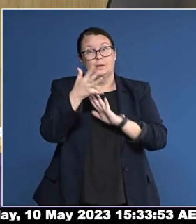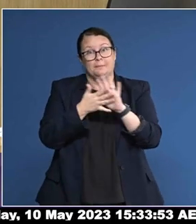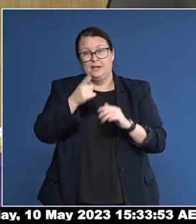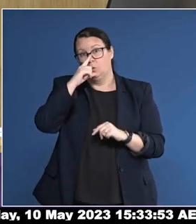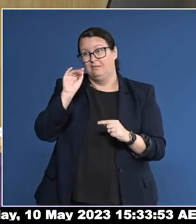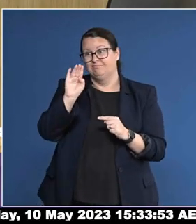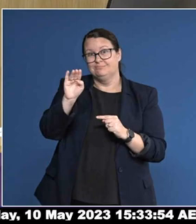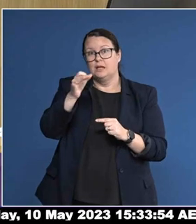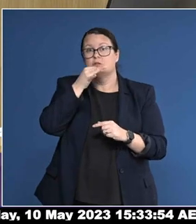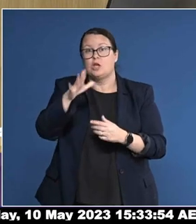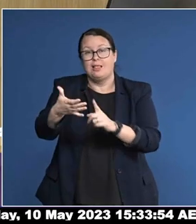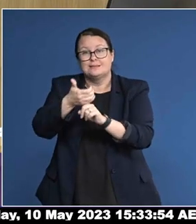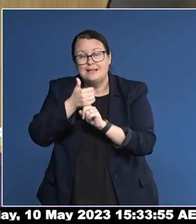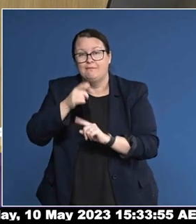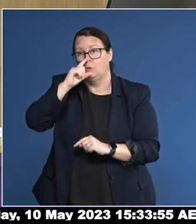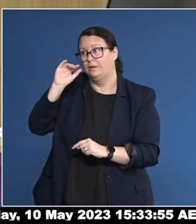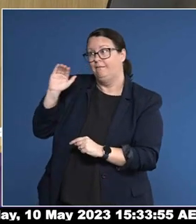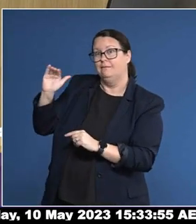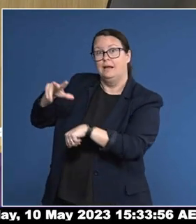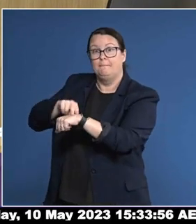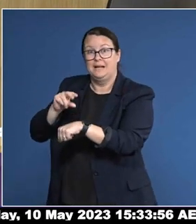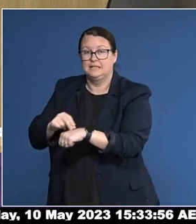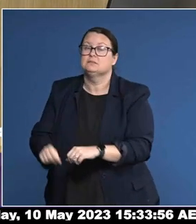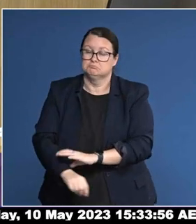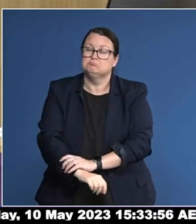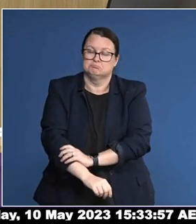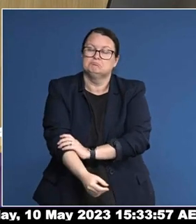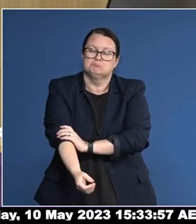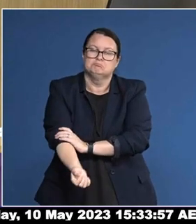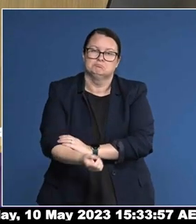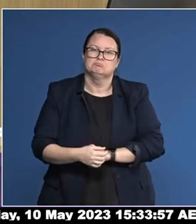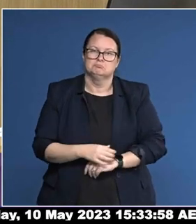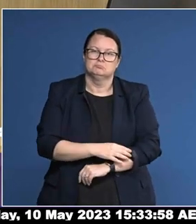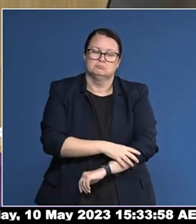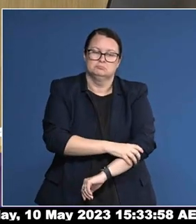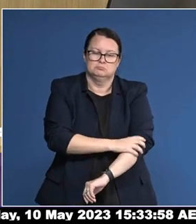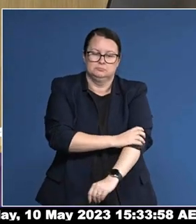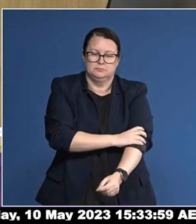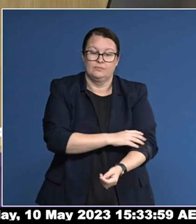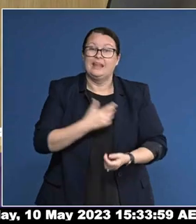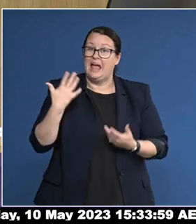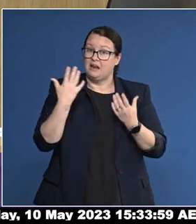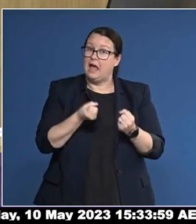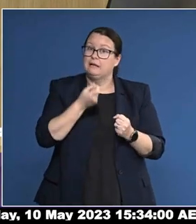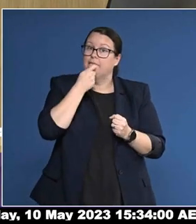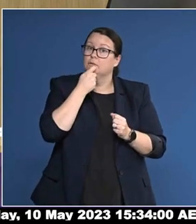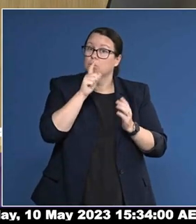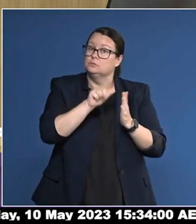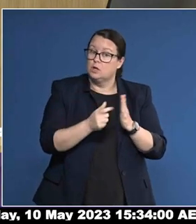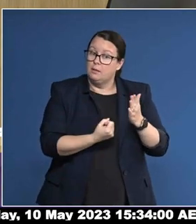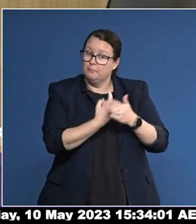Yes, there are - there are some occasions where there is information that